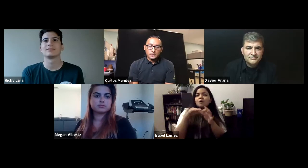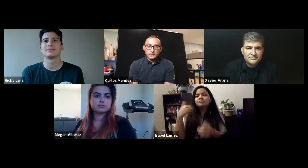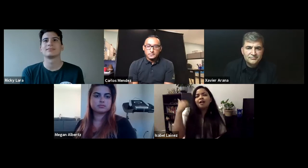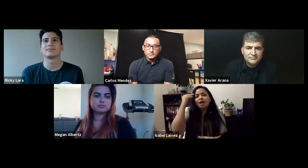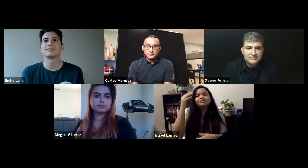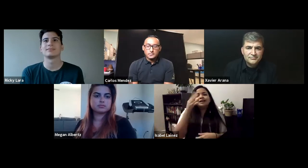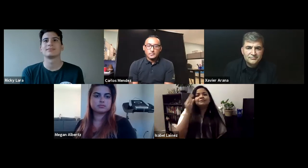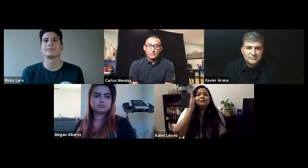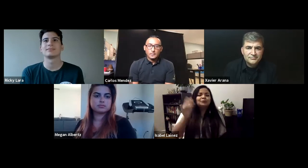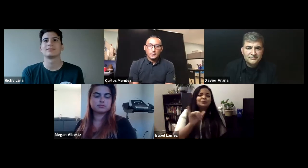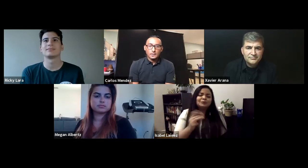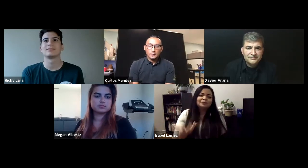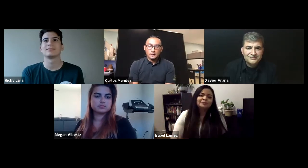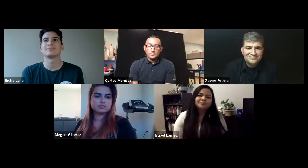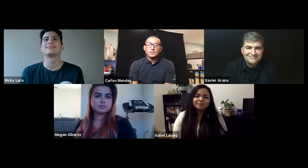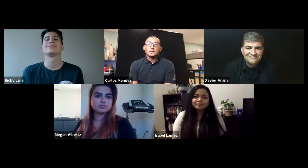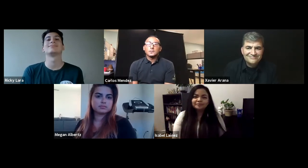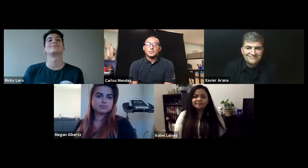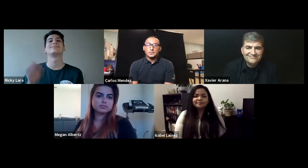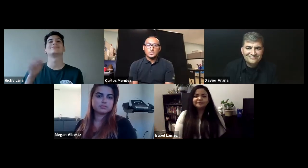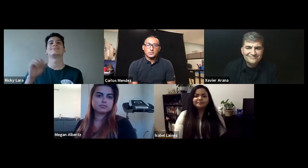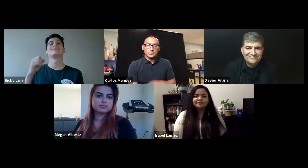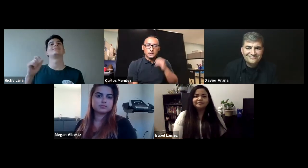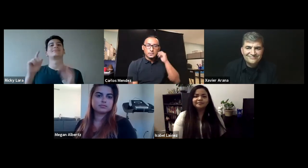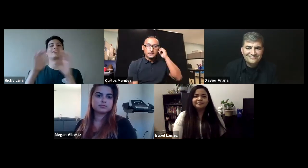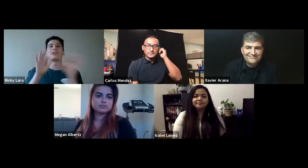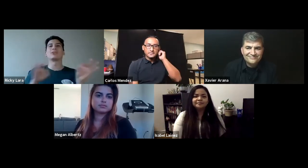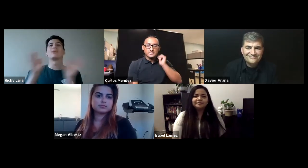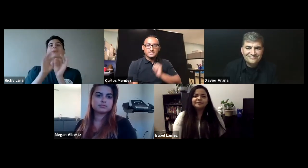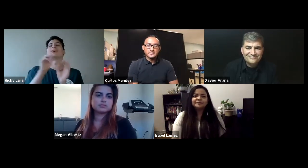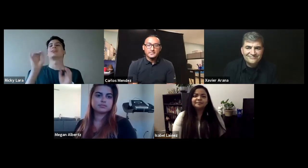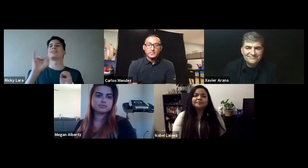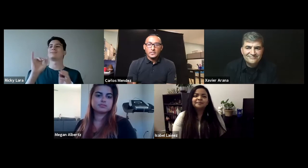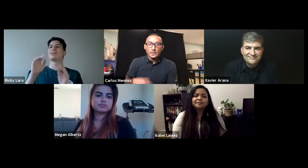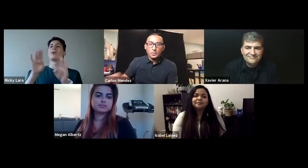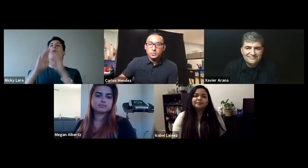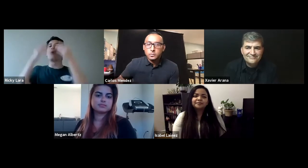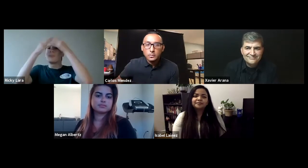and looking back, I think it's important to know, um, that and for my future.